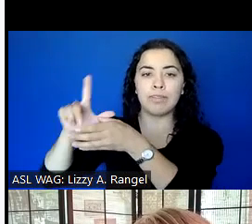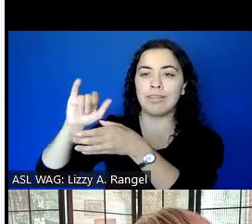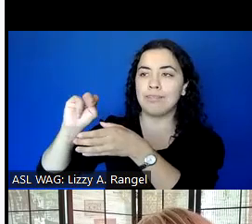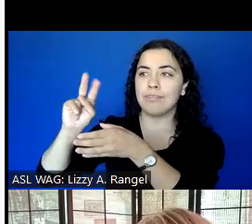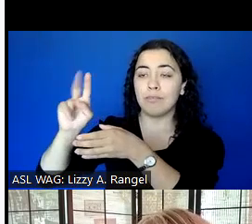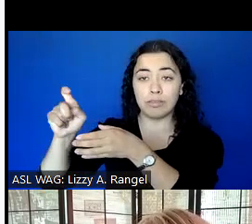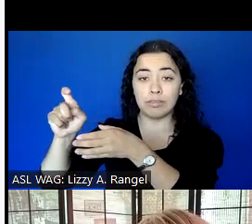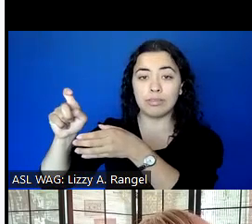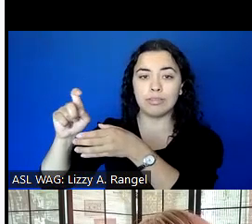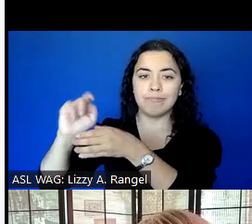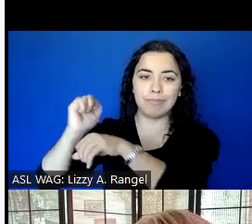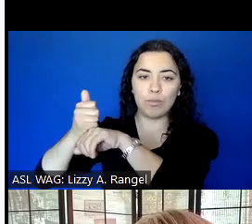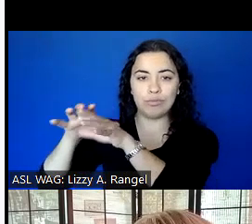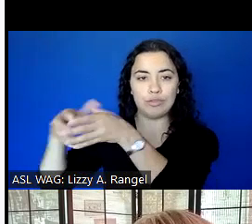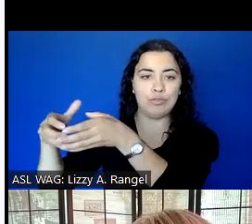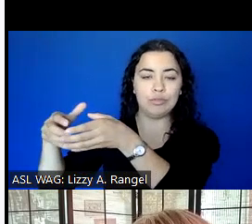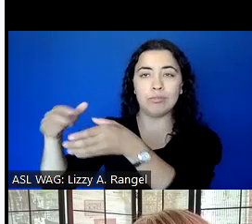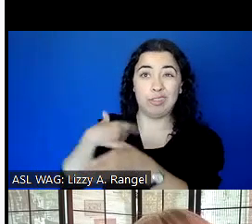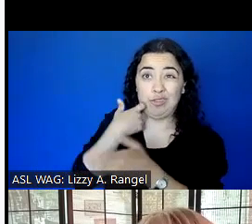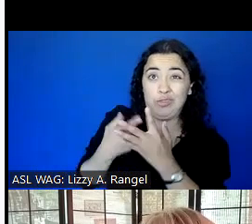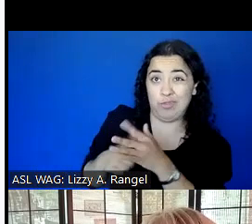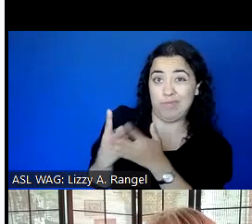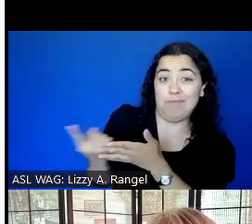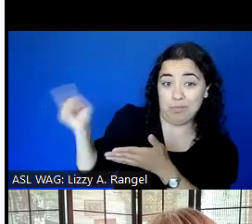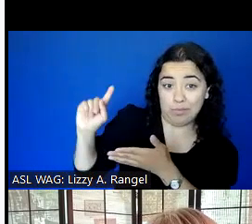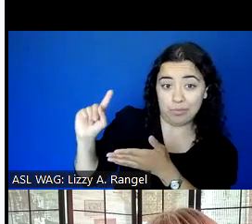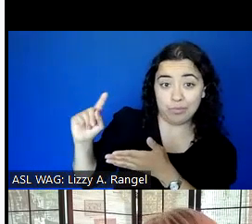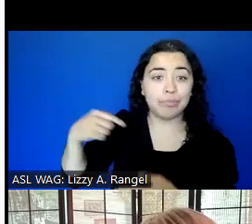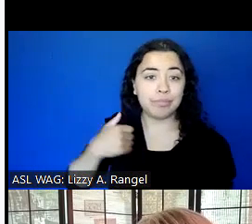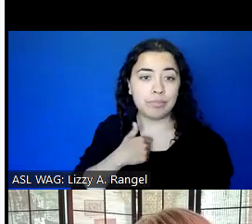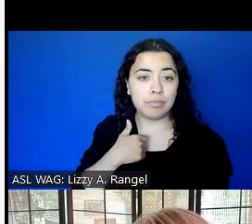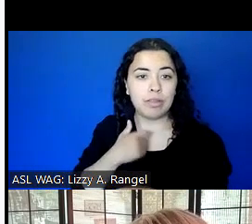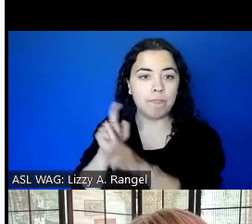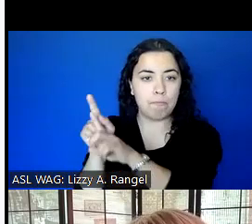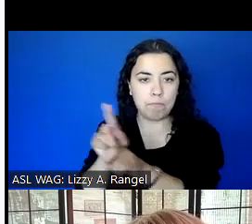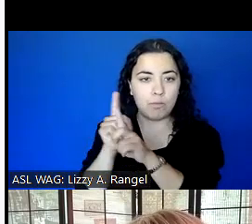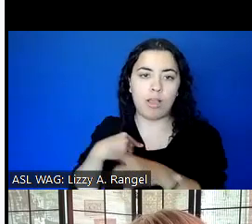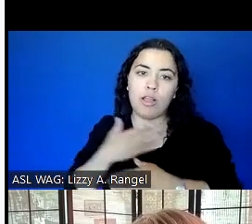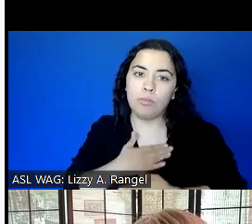The reason I share that ahead of time is the images do have alt tags if you need them,